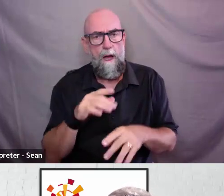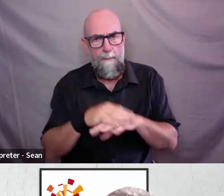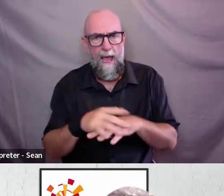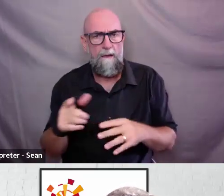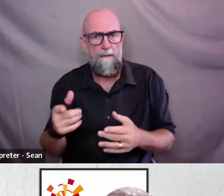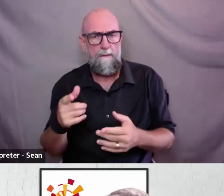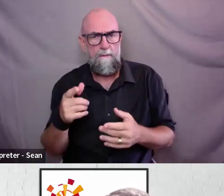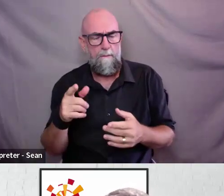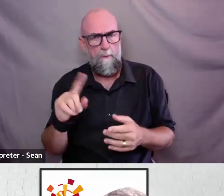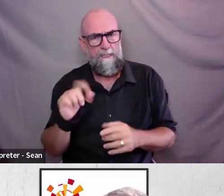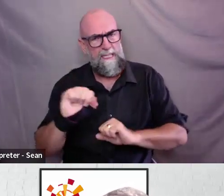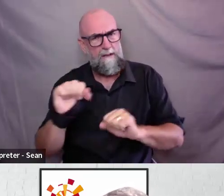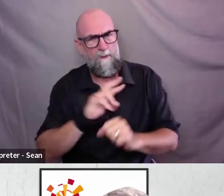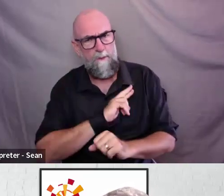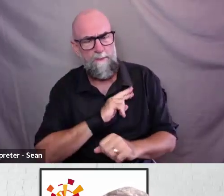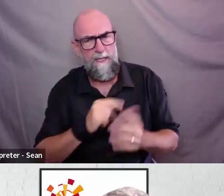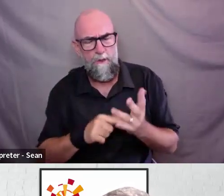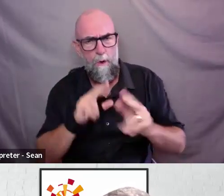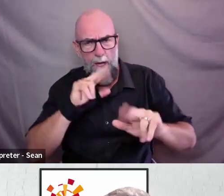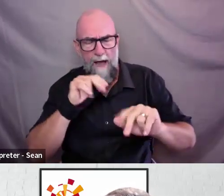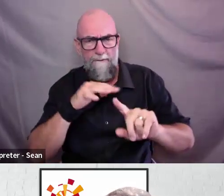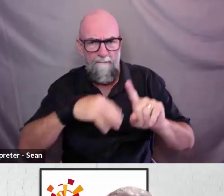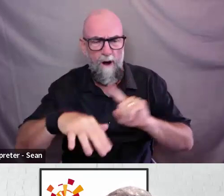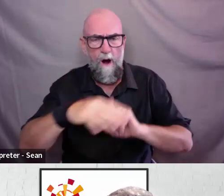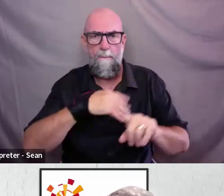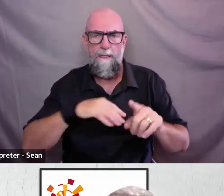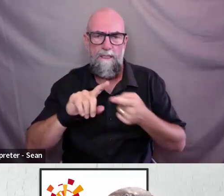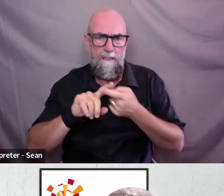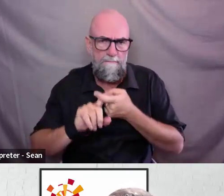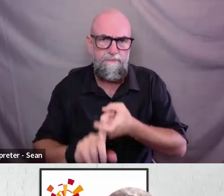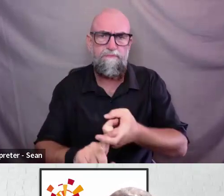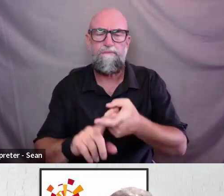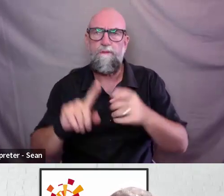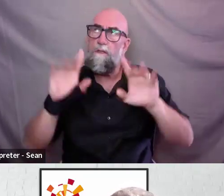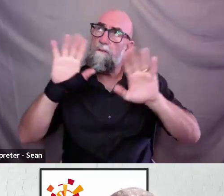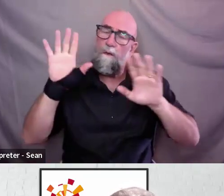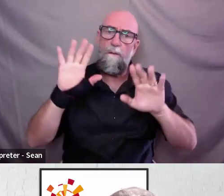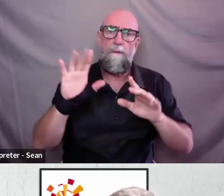arts and creative sector boards? >> The role of the board, and I will say, I mentioned